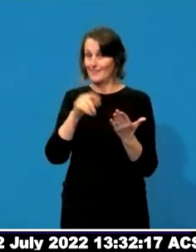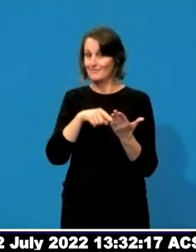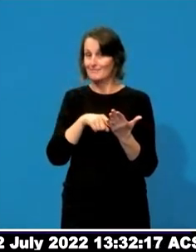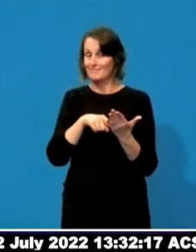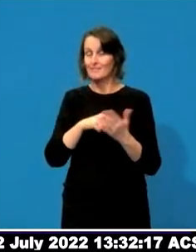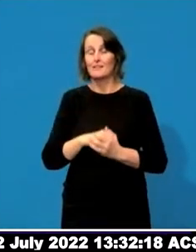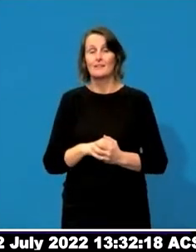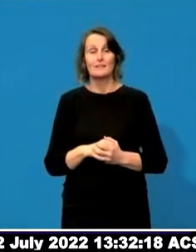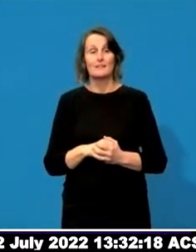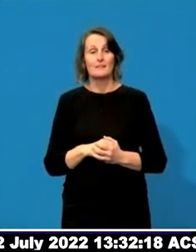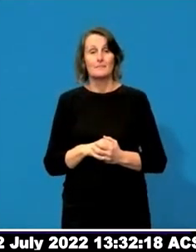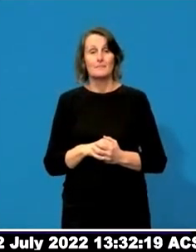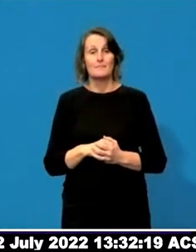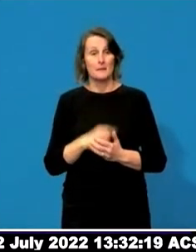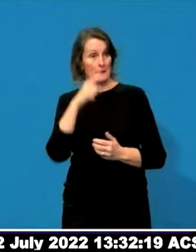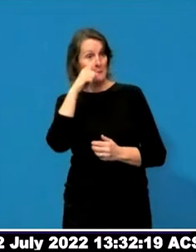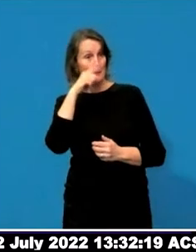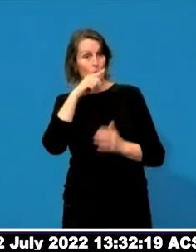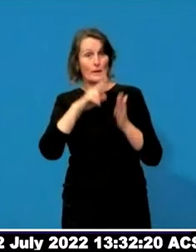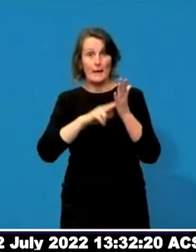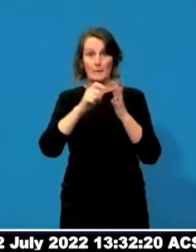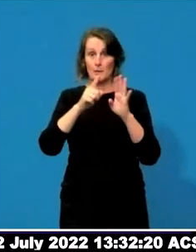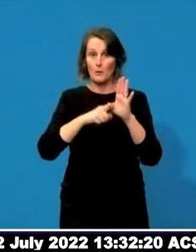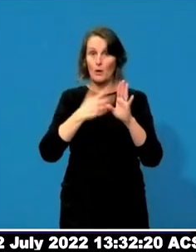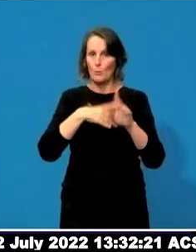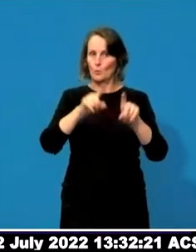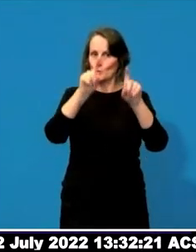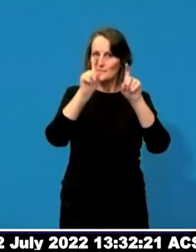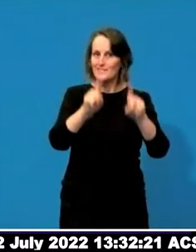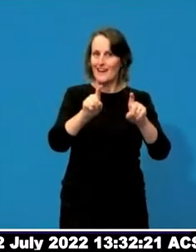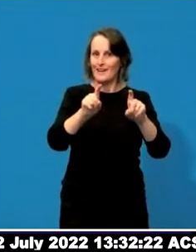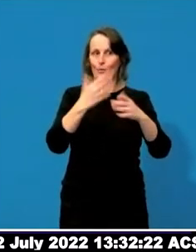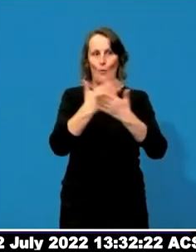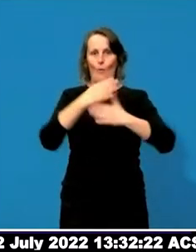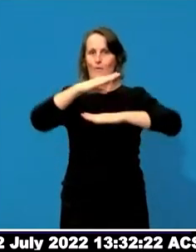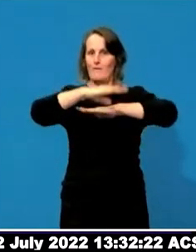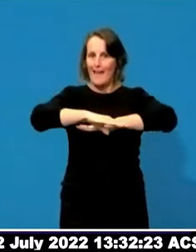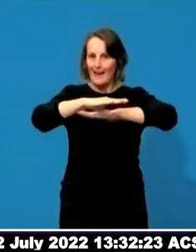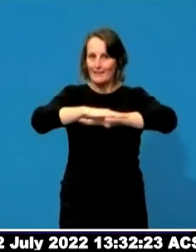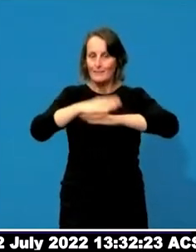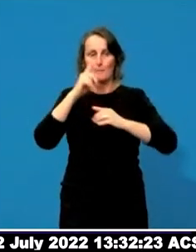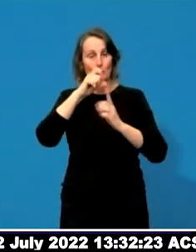living on traditional country with family and culture. Yeah.